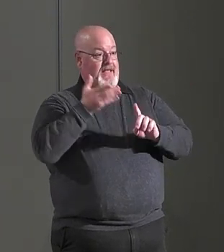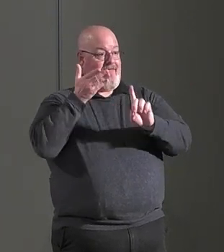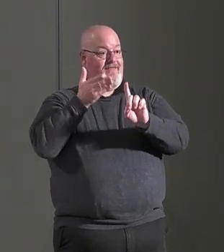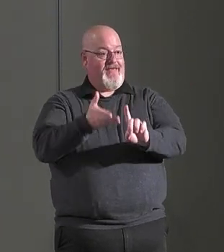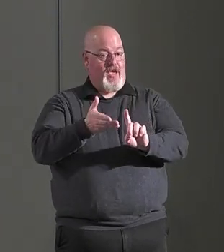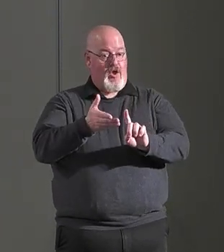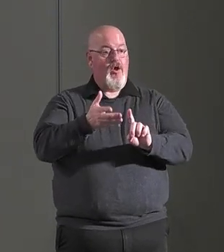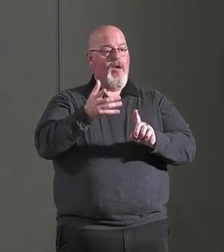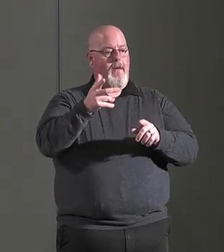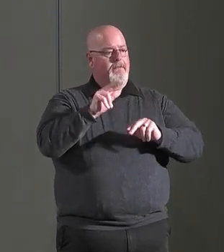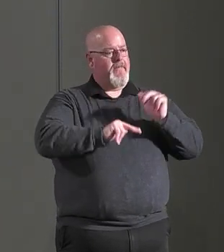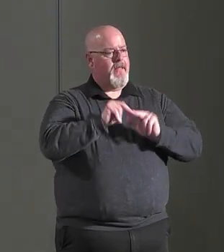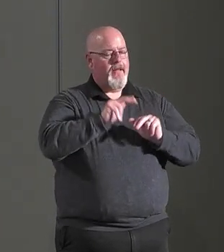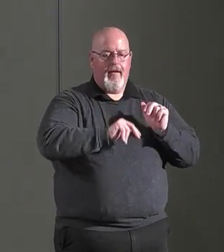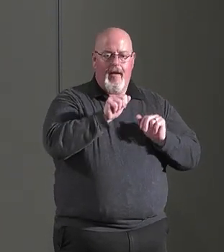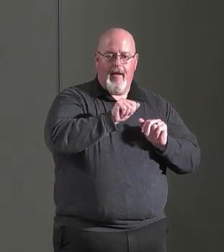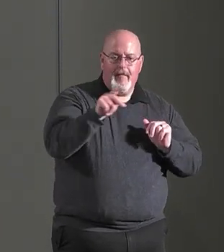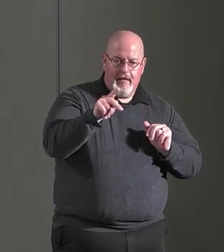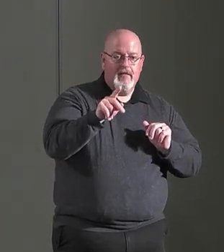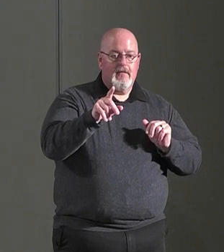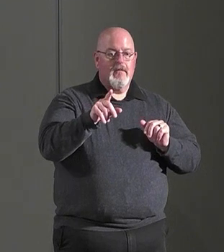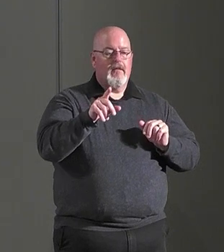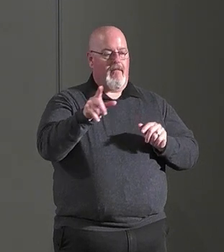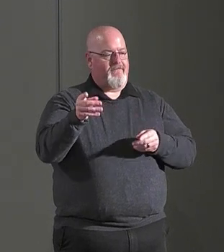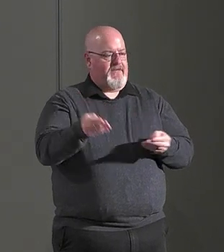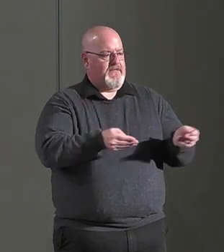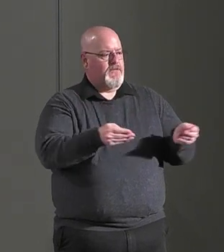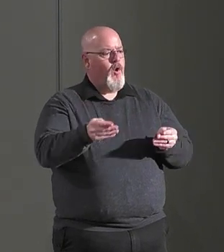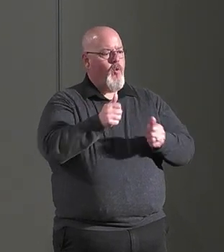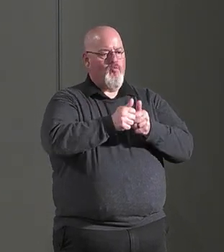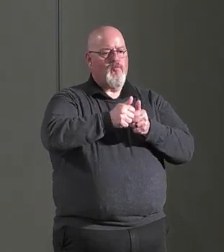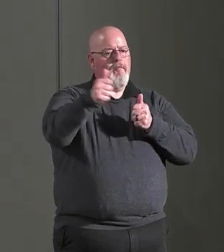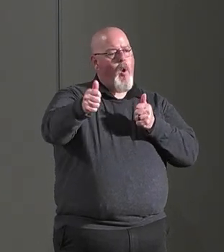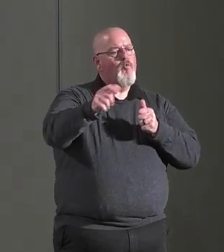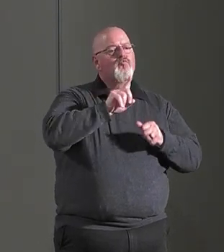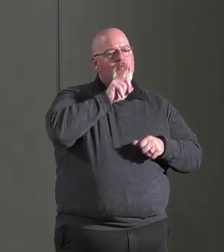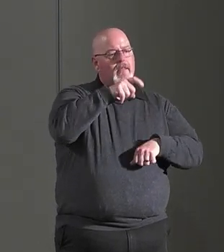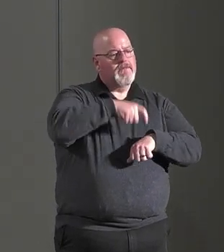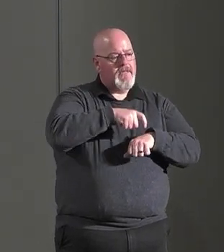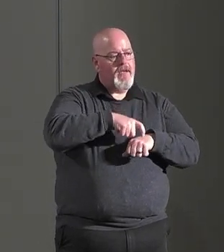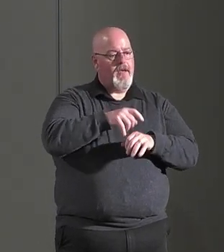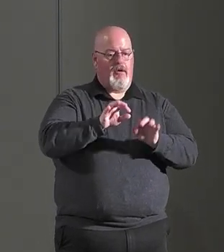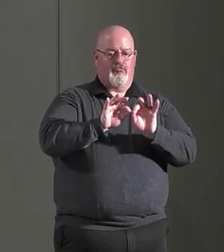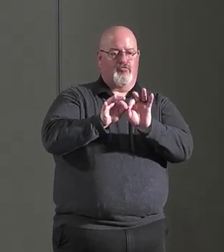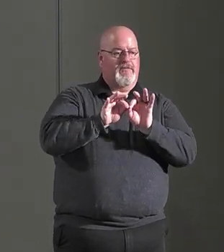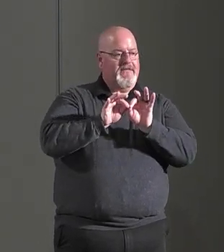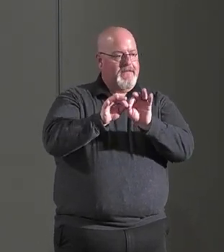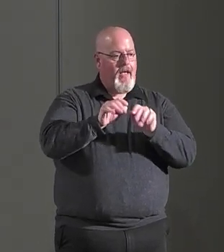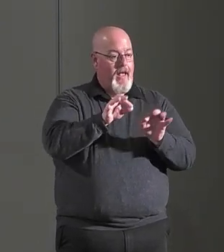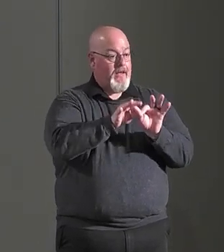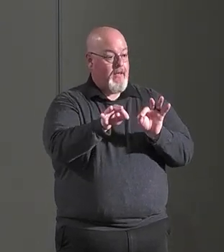an application that facilitates remote real time interputting and captions through AR